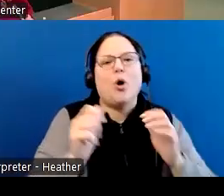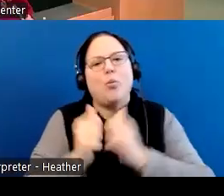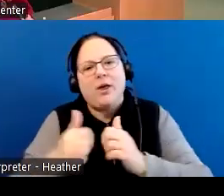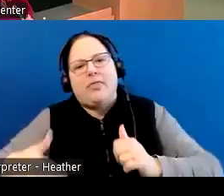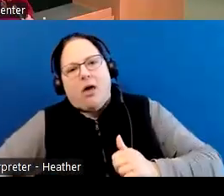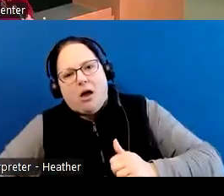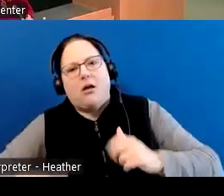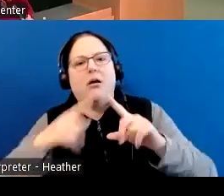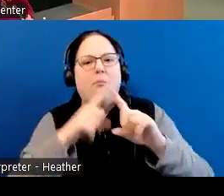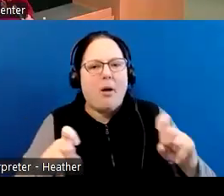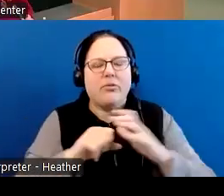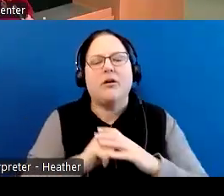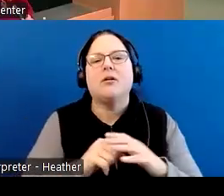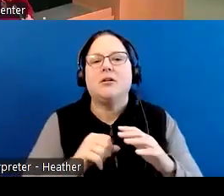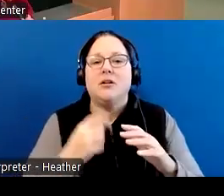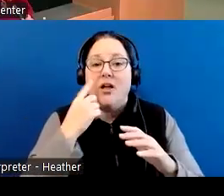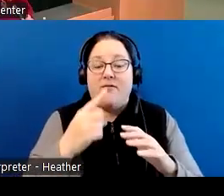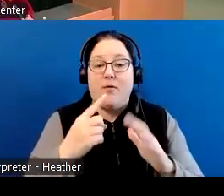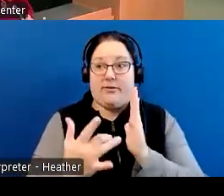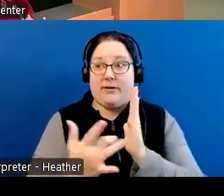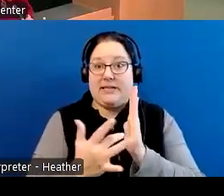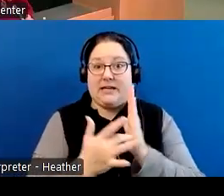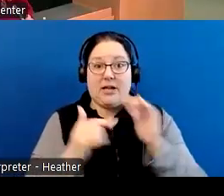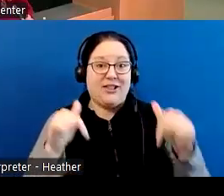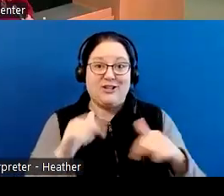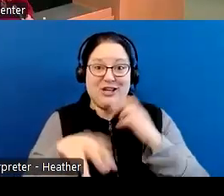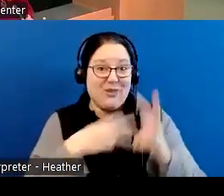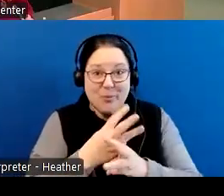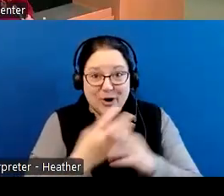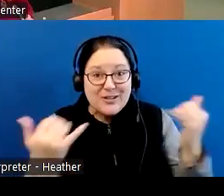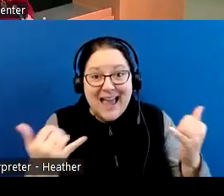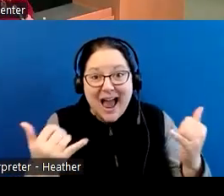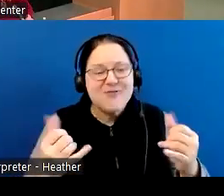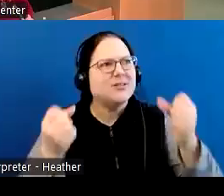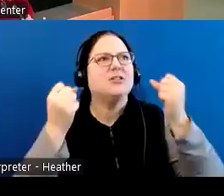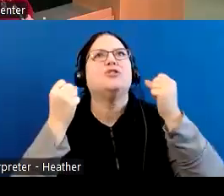uh in our technologyoriented uh mental health world now, there are so many targeting computers